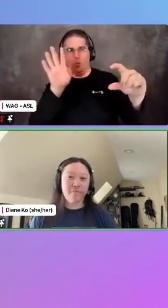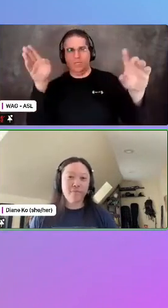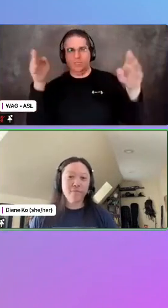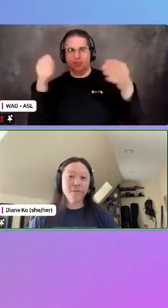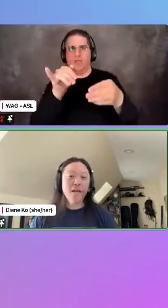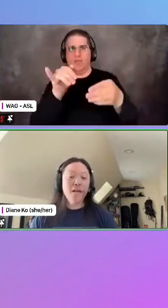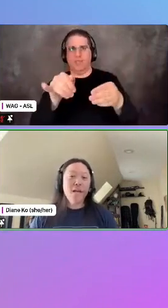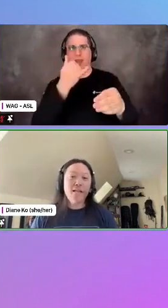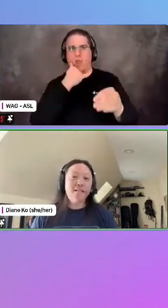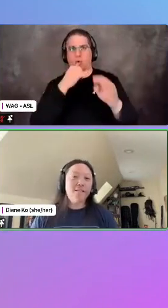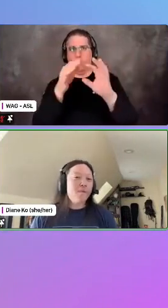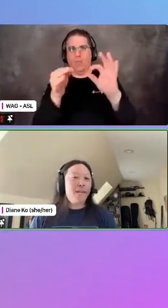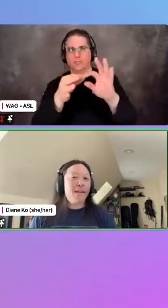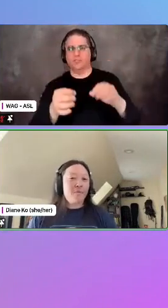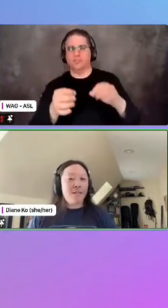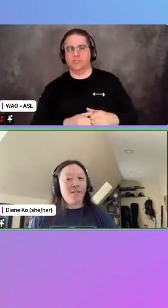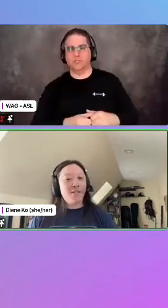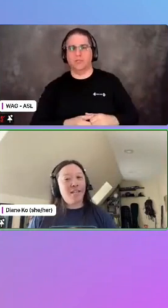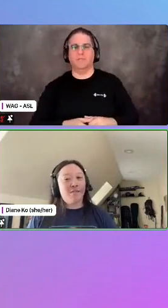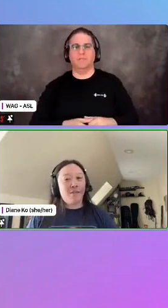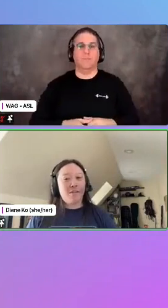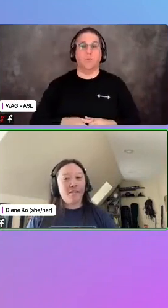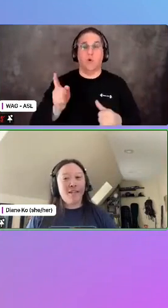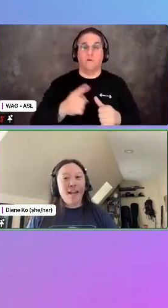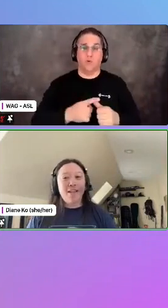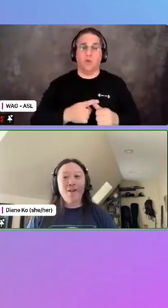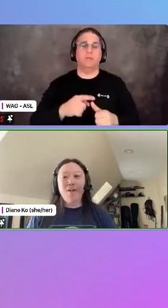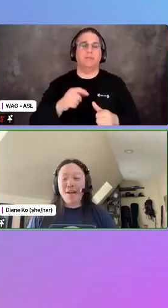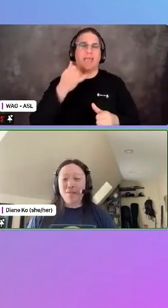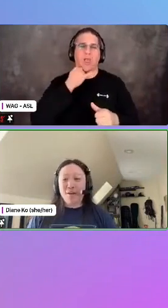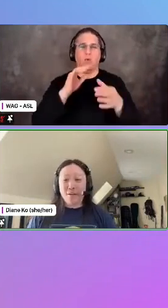our prop so that component consumers can use the component in a way that we